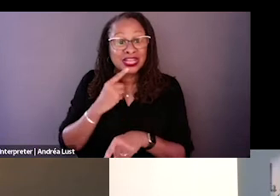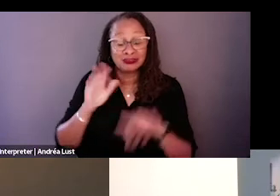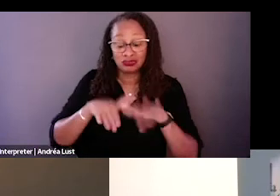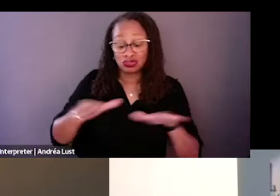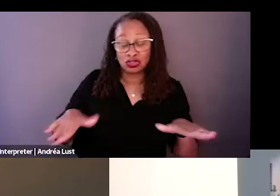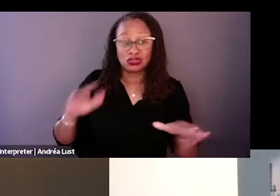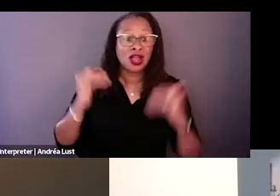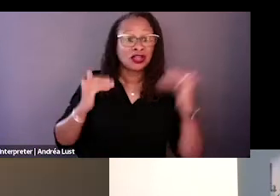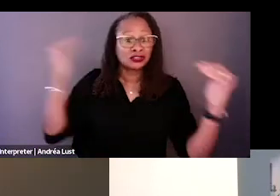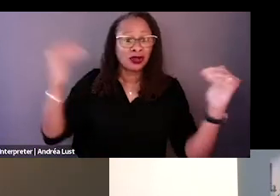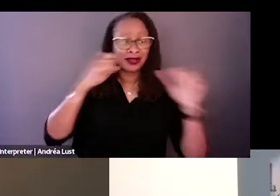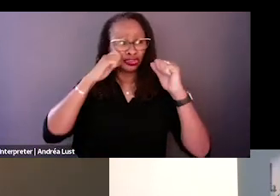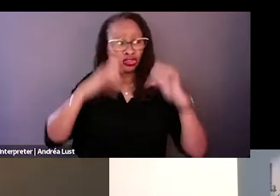Go away!